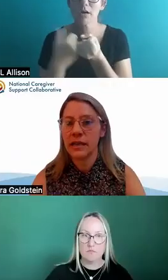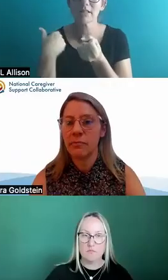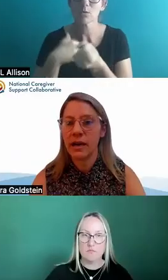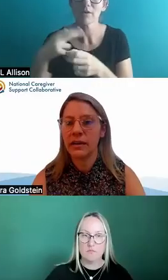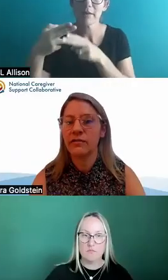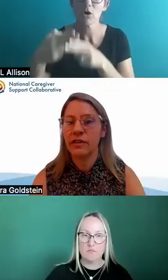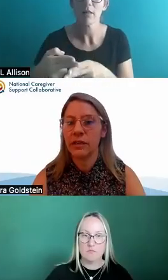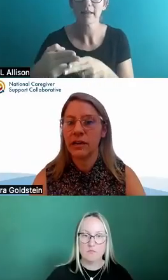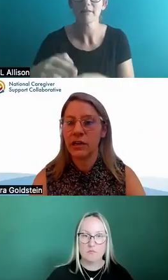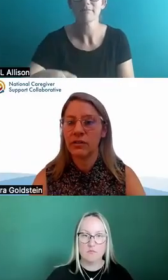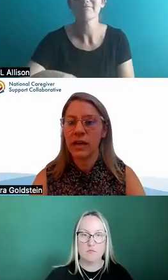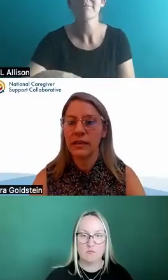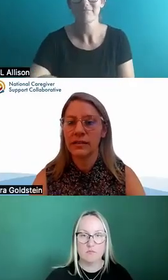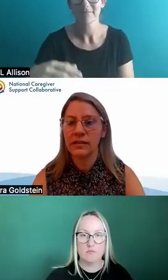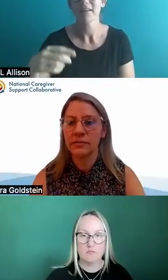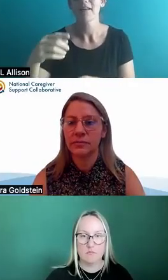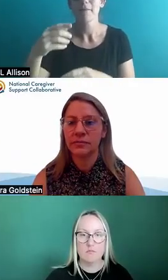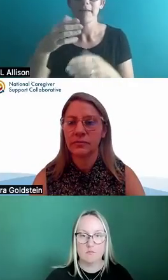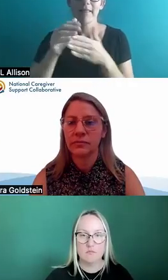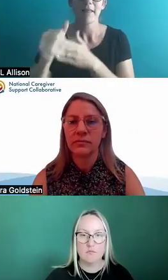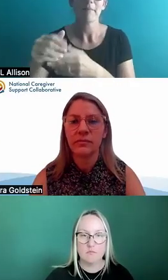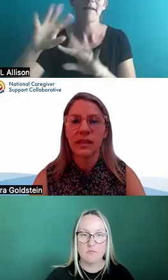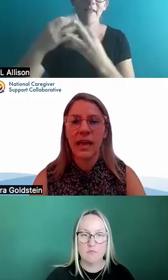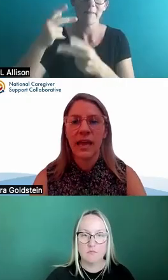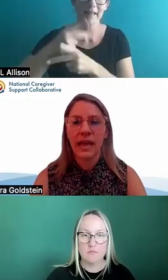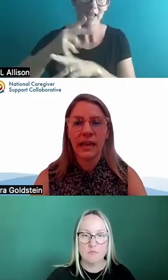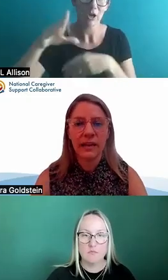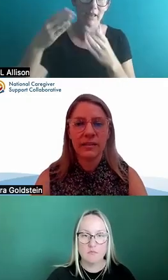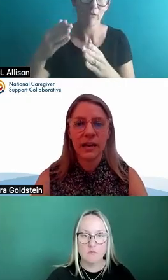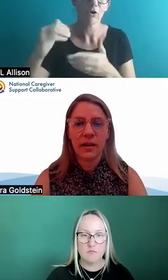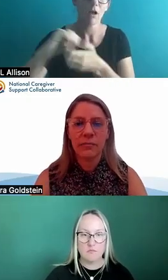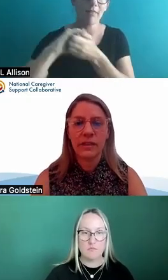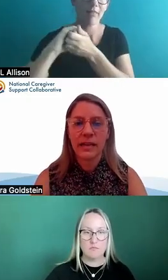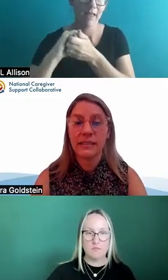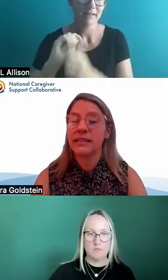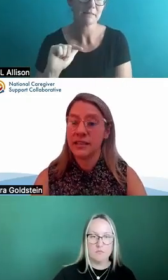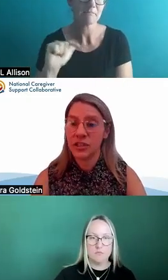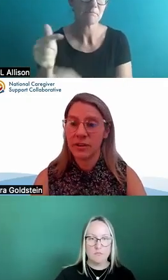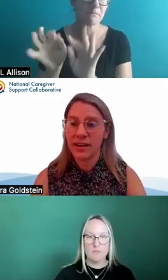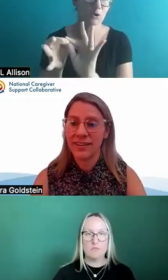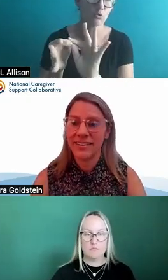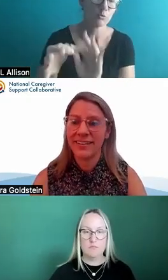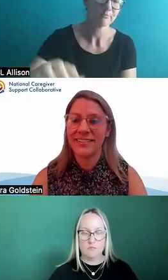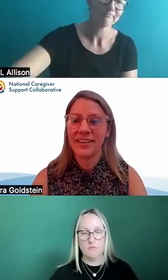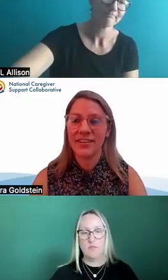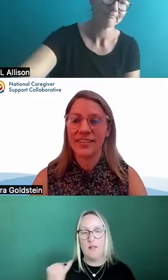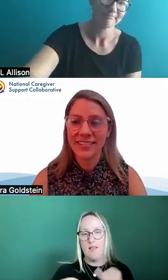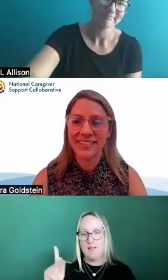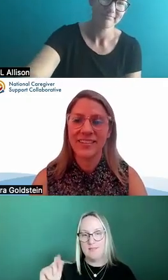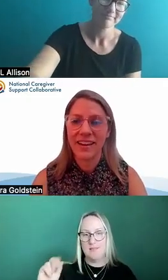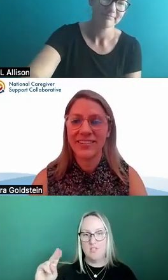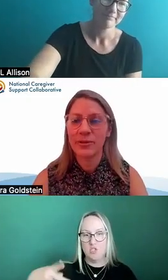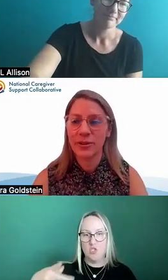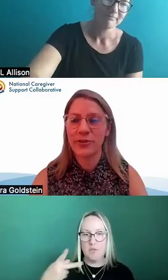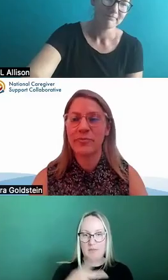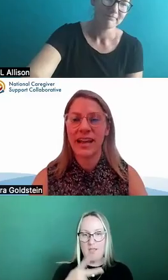by Family Caregiver Alliance. Lastly kinship care is our last and final work group and